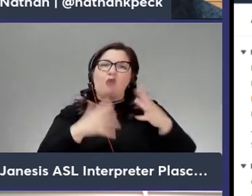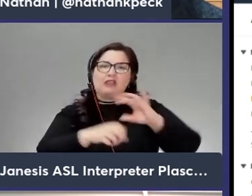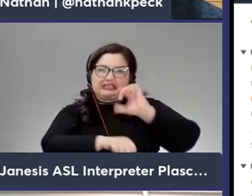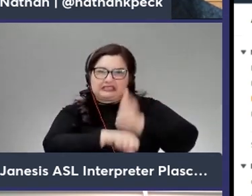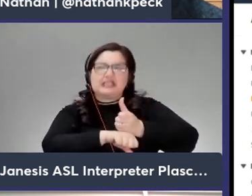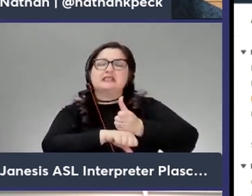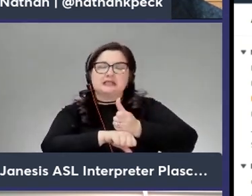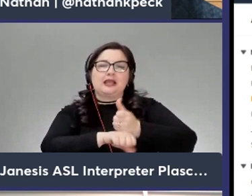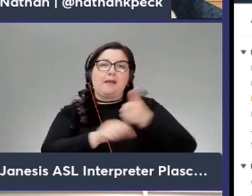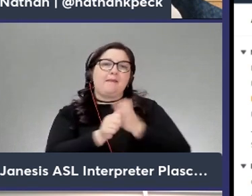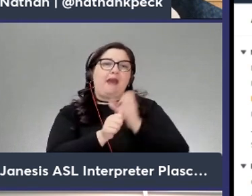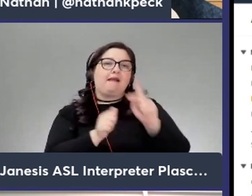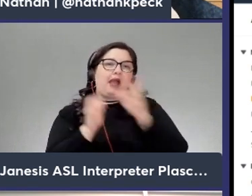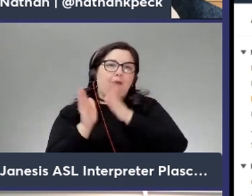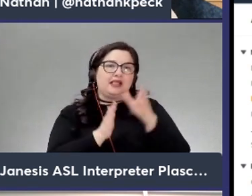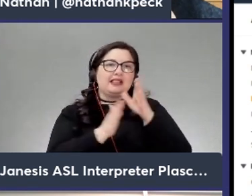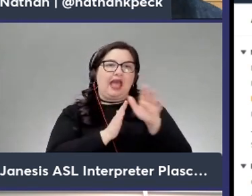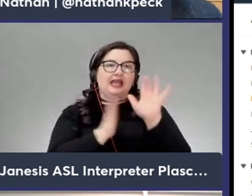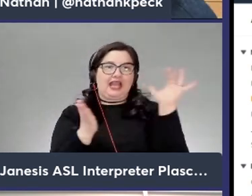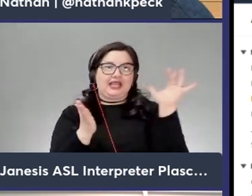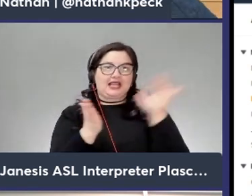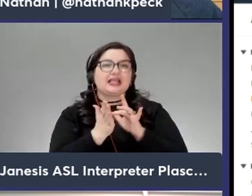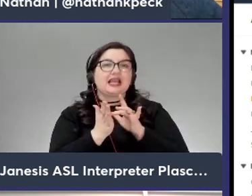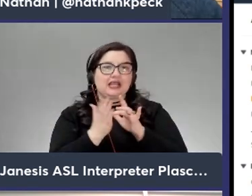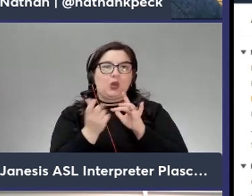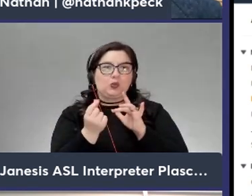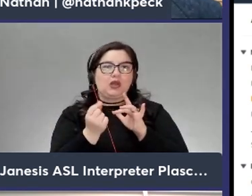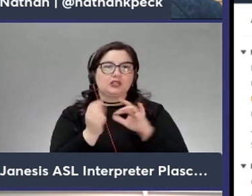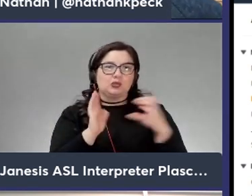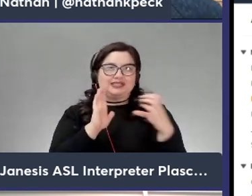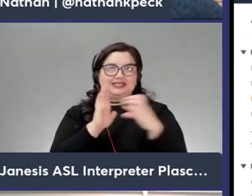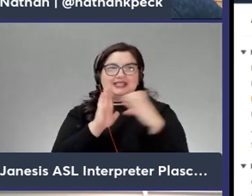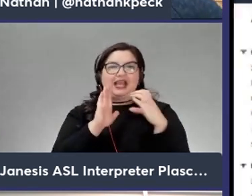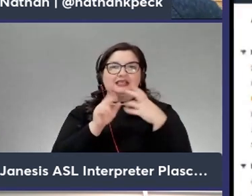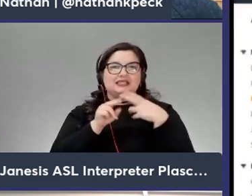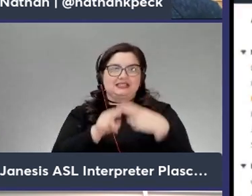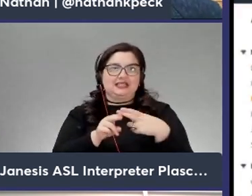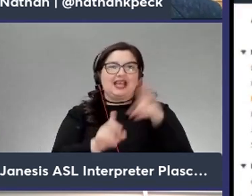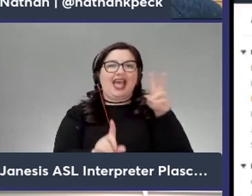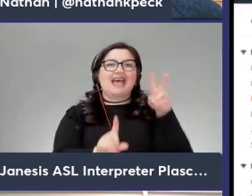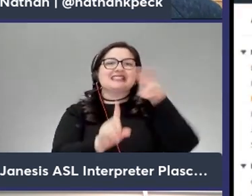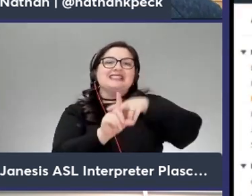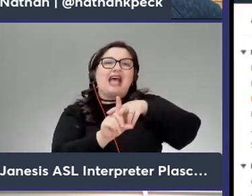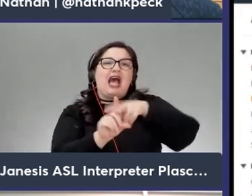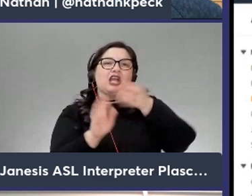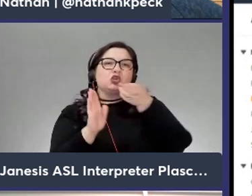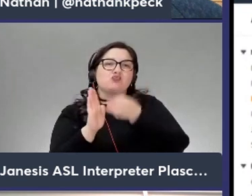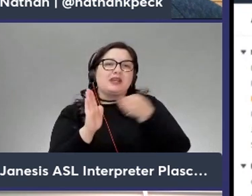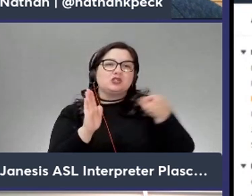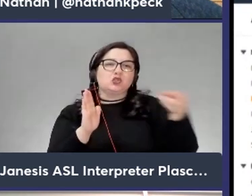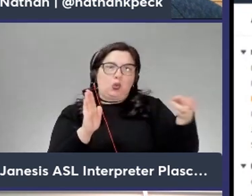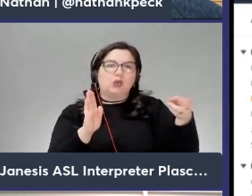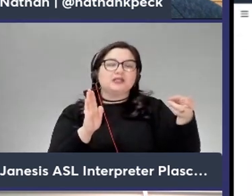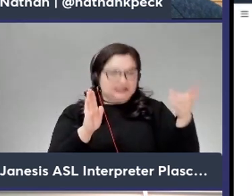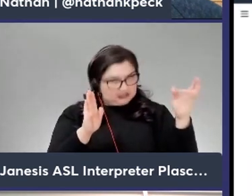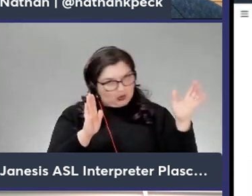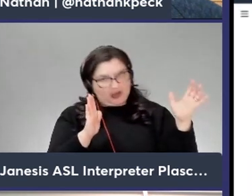and once I click on the backup plan, there is this section called assigned resources. So I click on assigned resources.